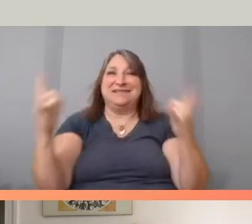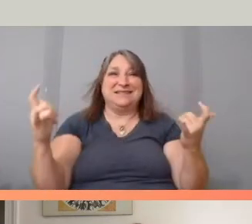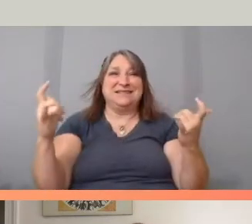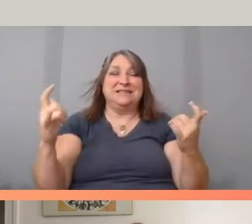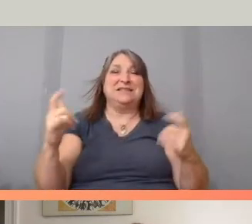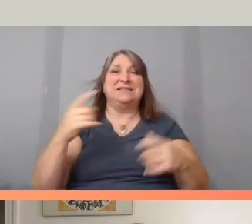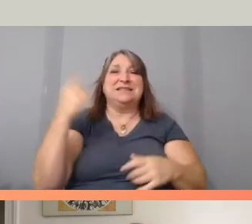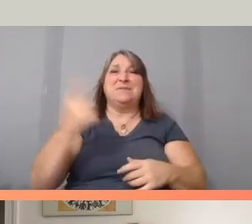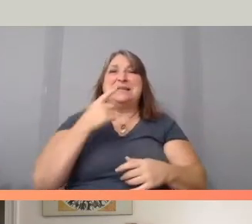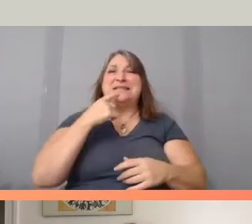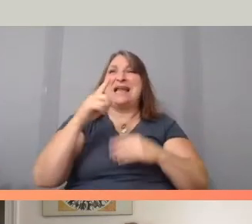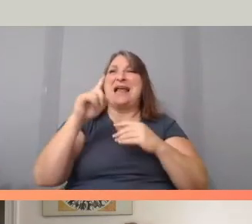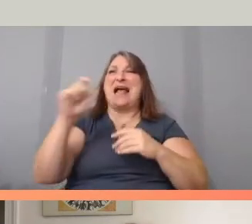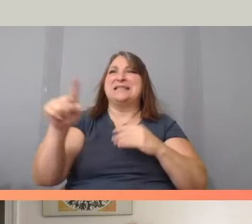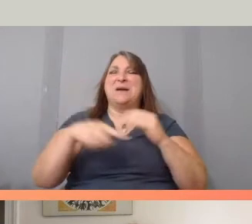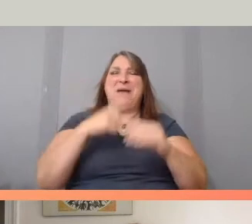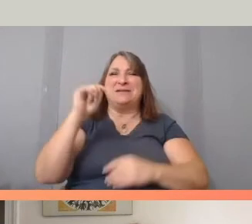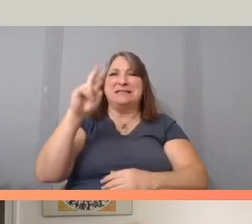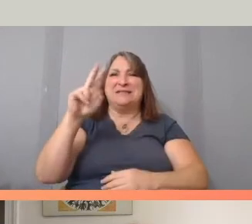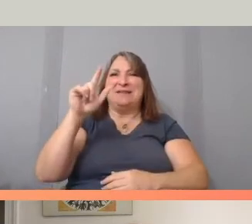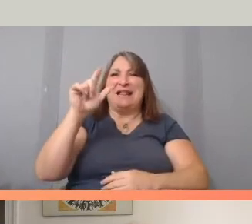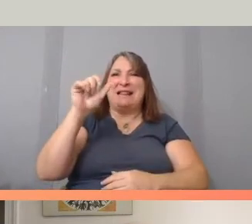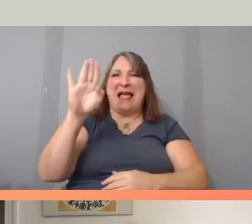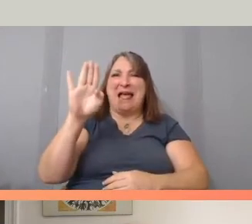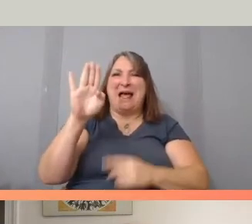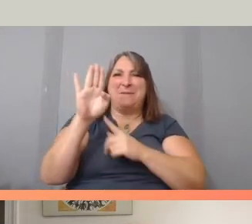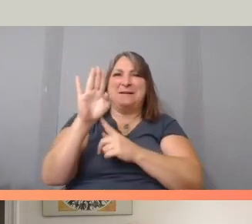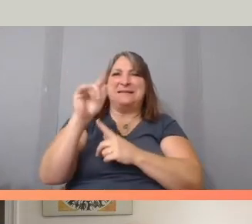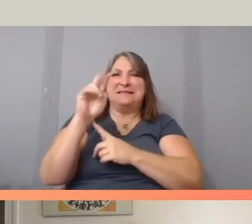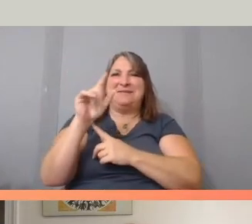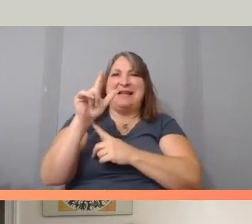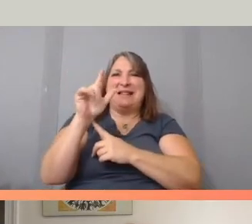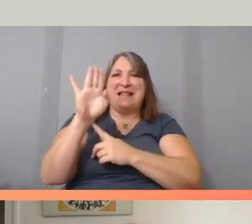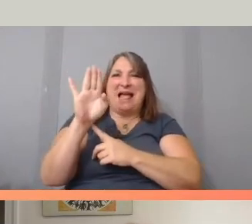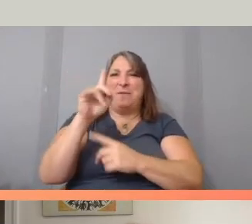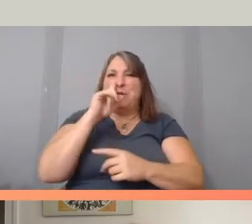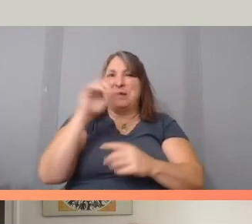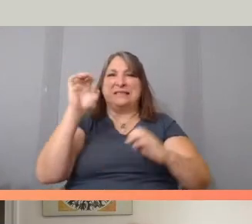TV lab was an experimental, a little, a tiny institution